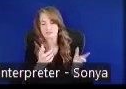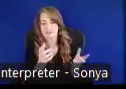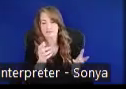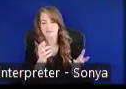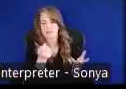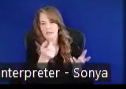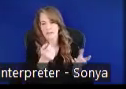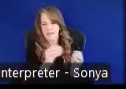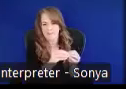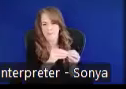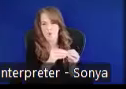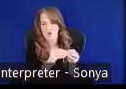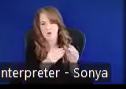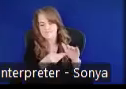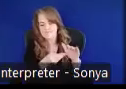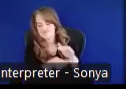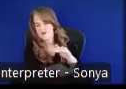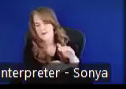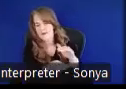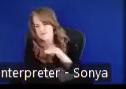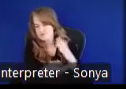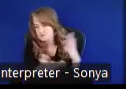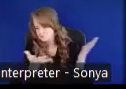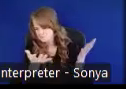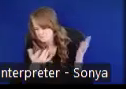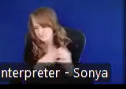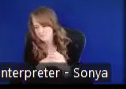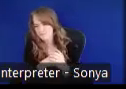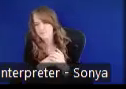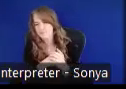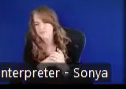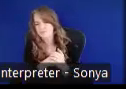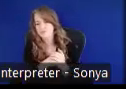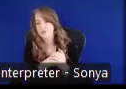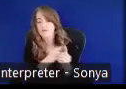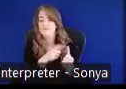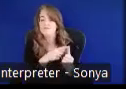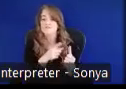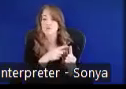more towards bribery is when what we do first is just give